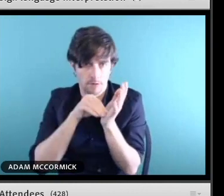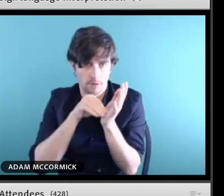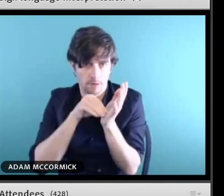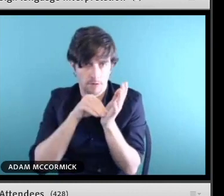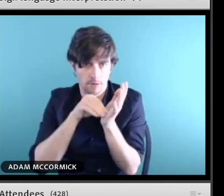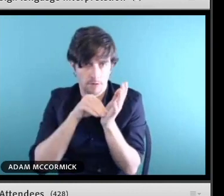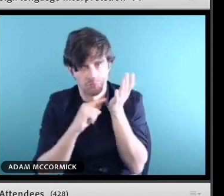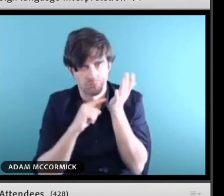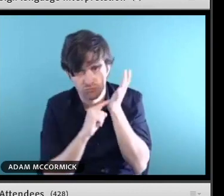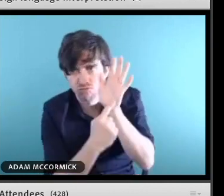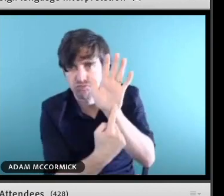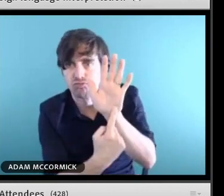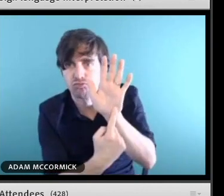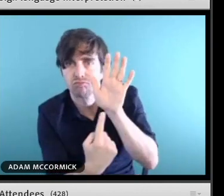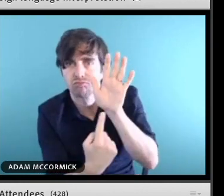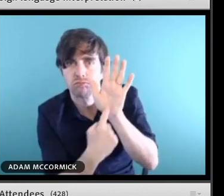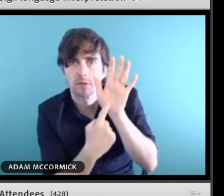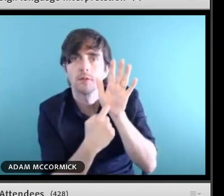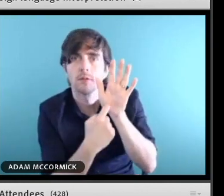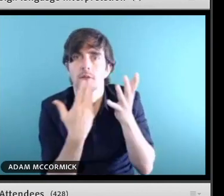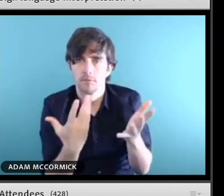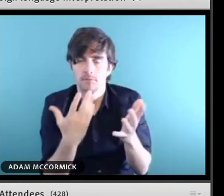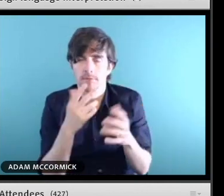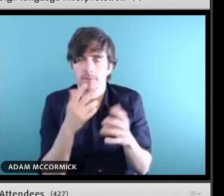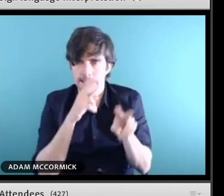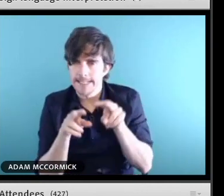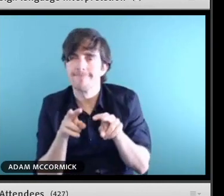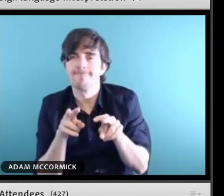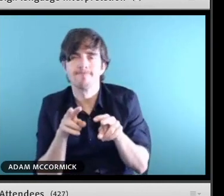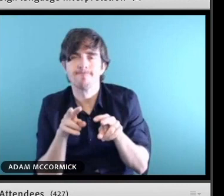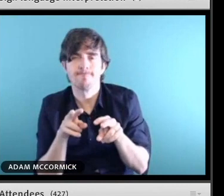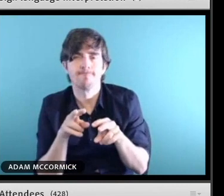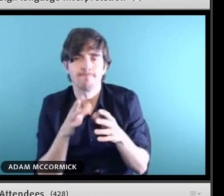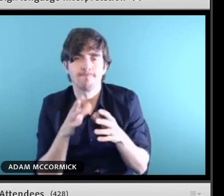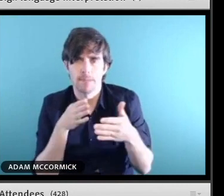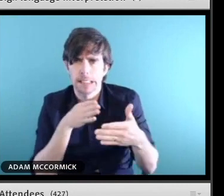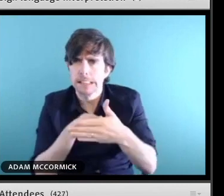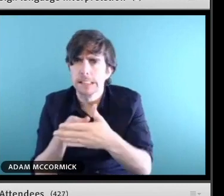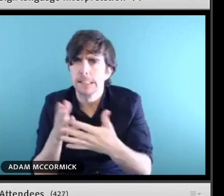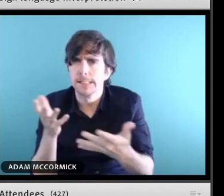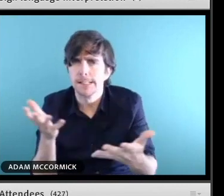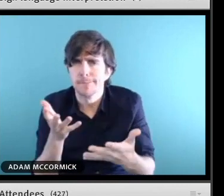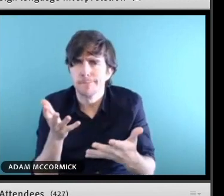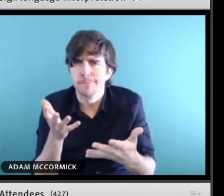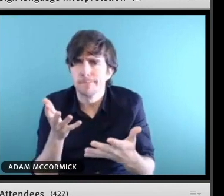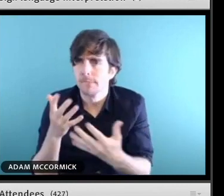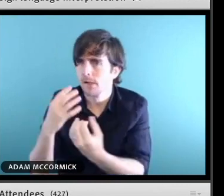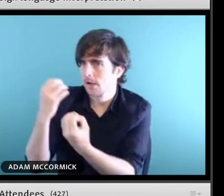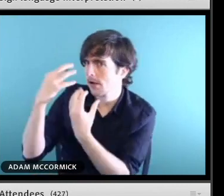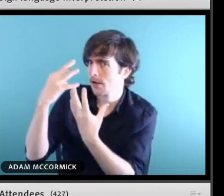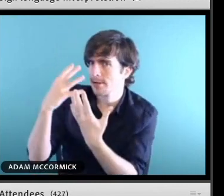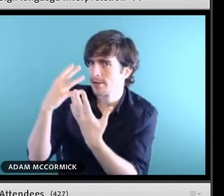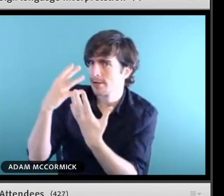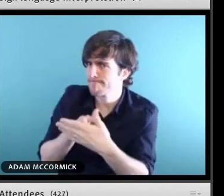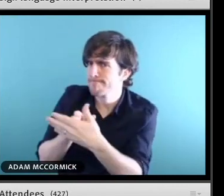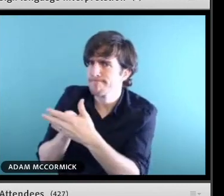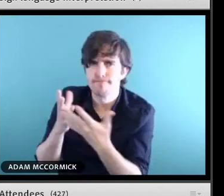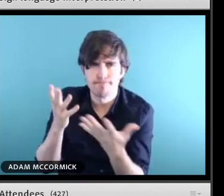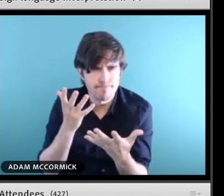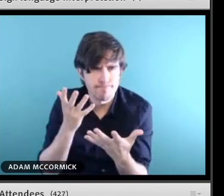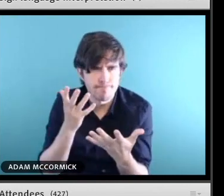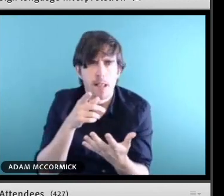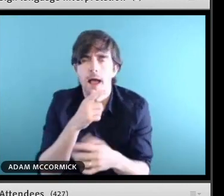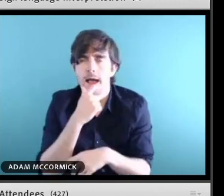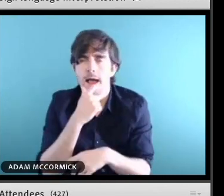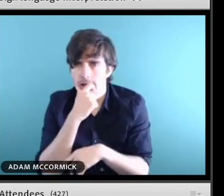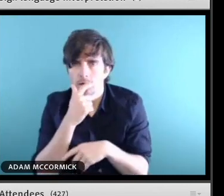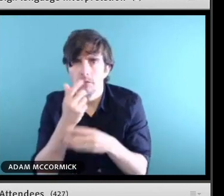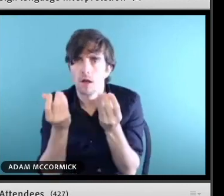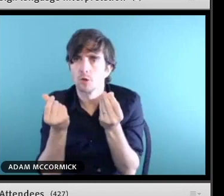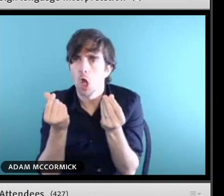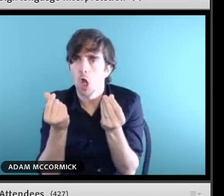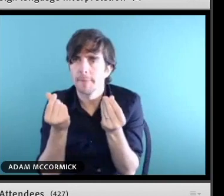education, the lockdown, the lockdown also interfere with education of everyone,